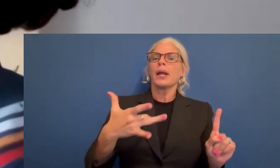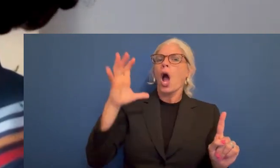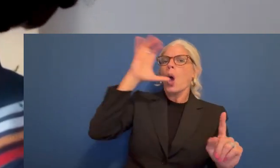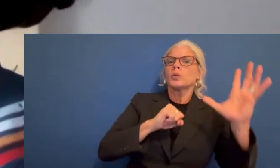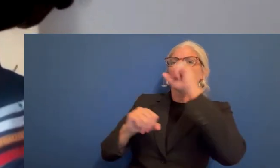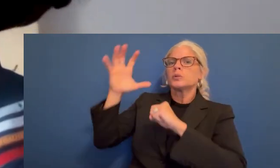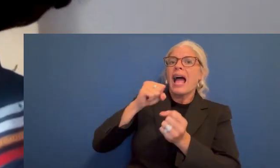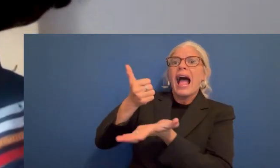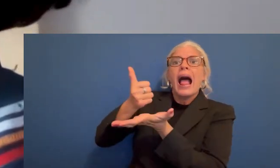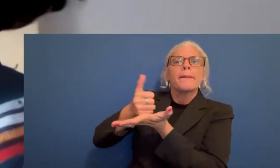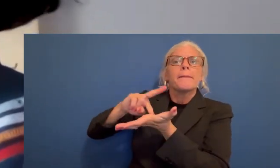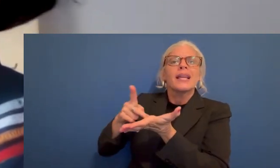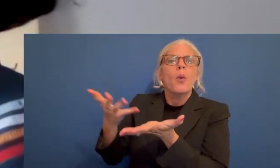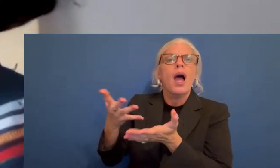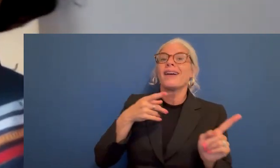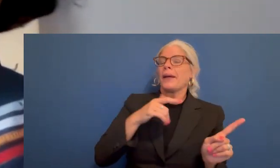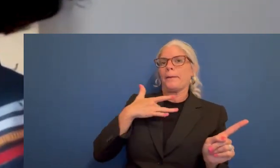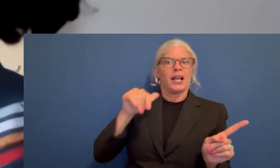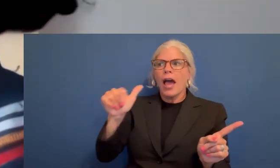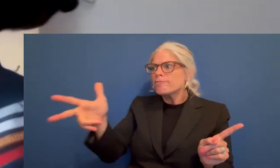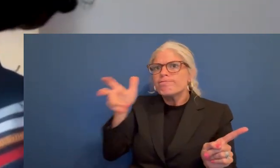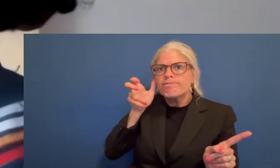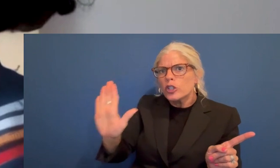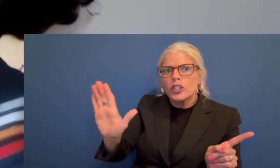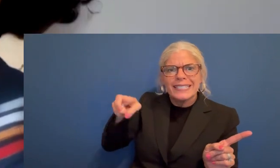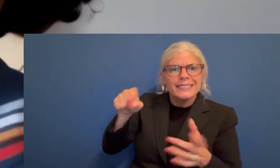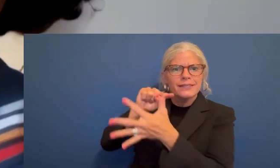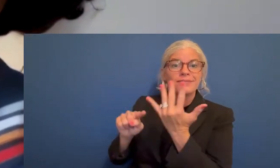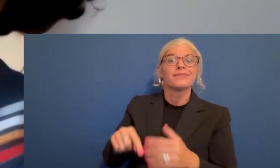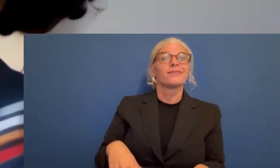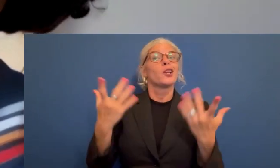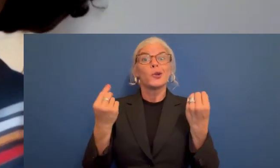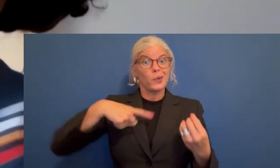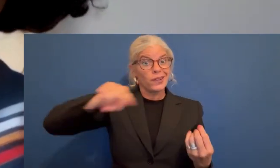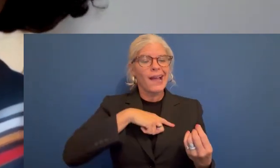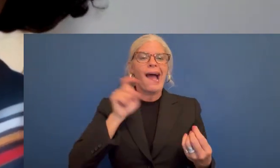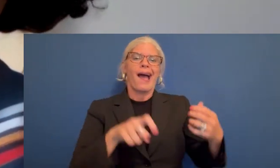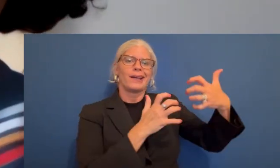about what help means, and they don't listen. We have to adapt, and adjust,